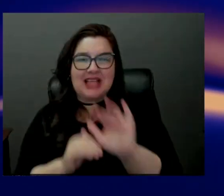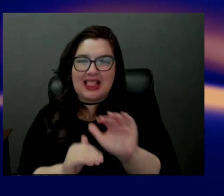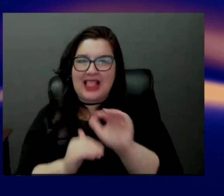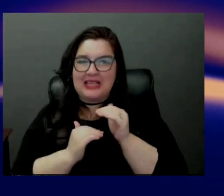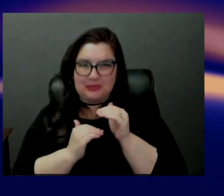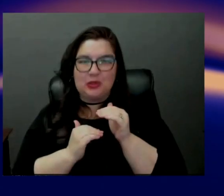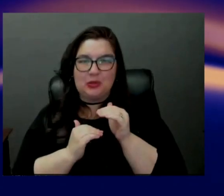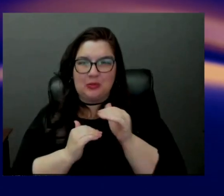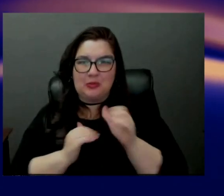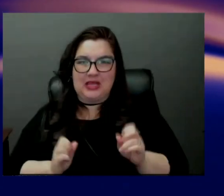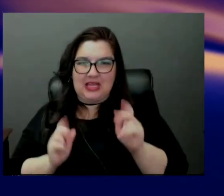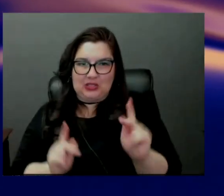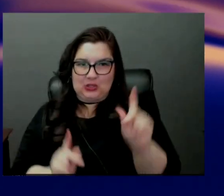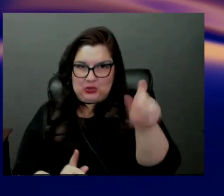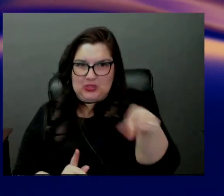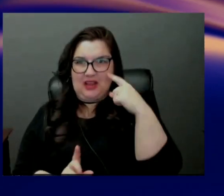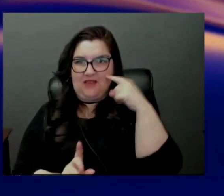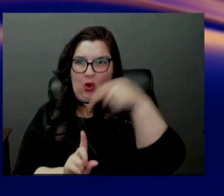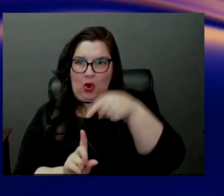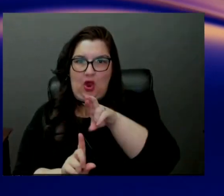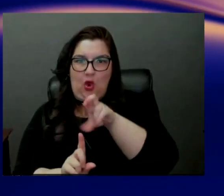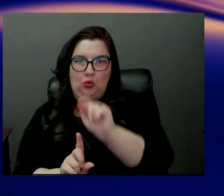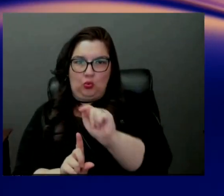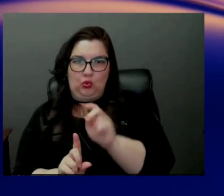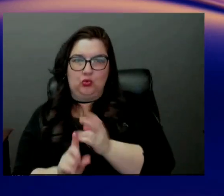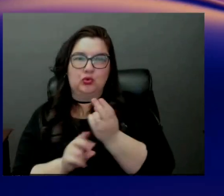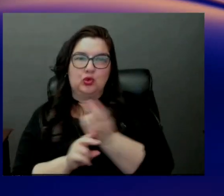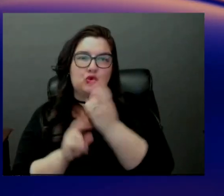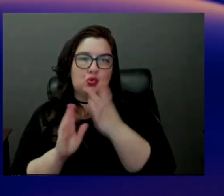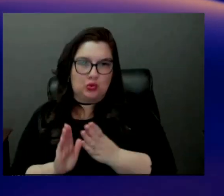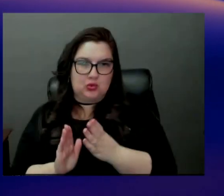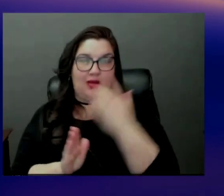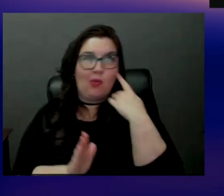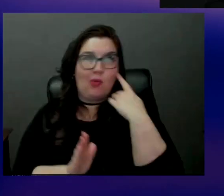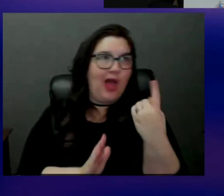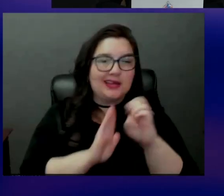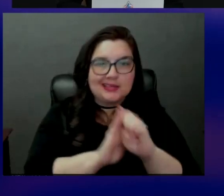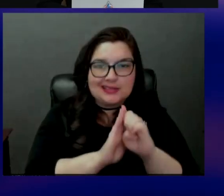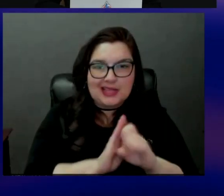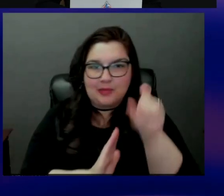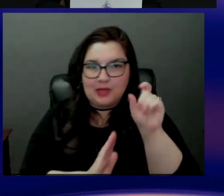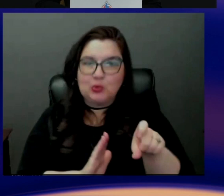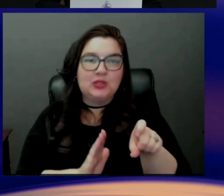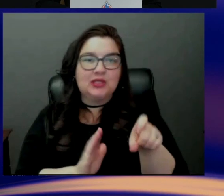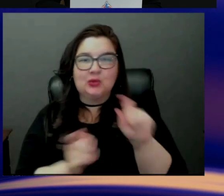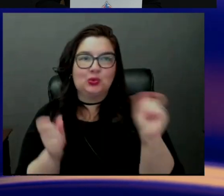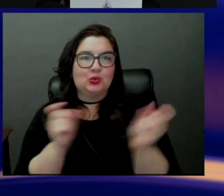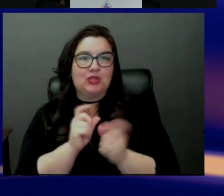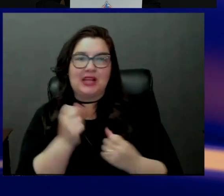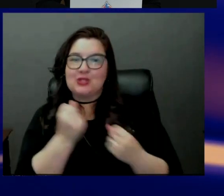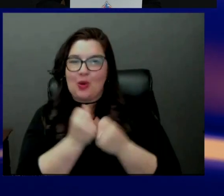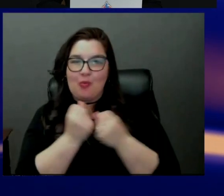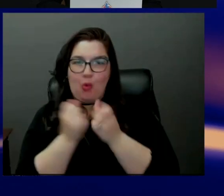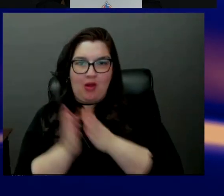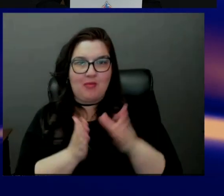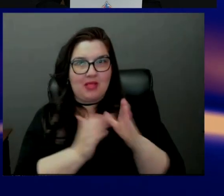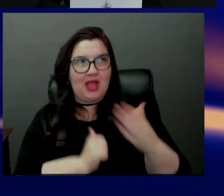for that root user. One example is maybe if you need to change your support plan that would be a really good example of signing in as a root user